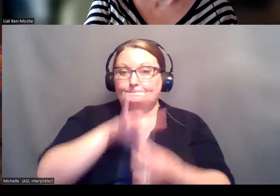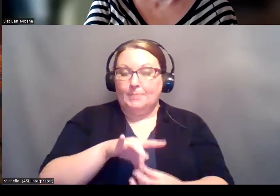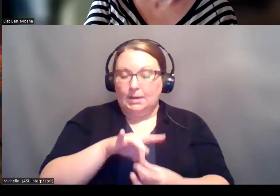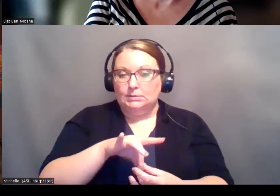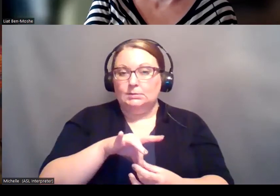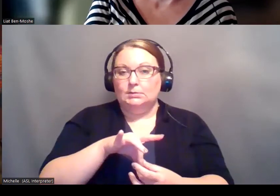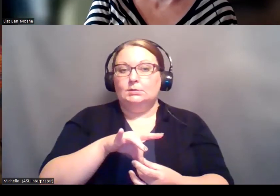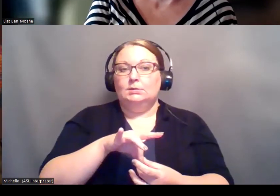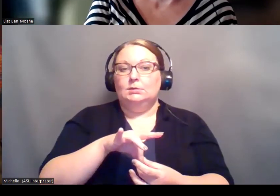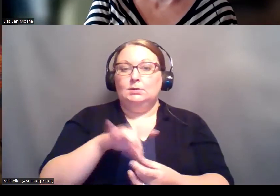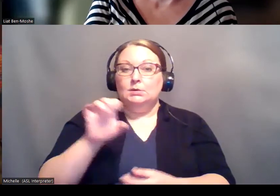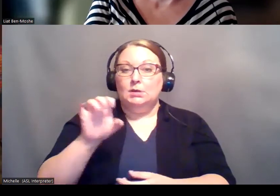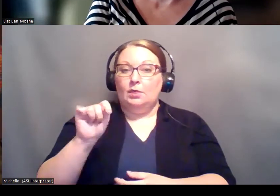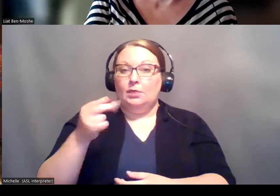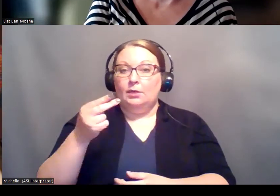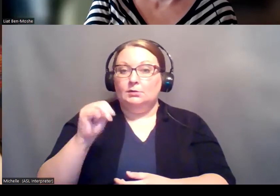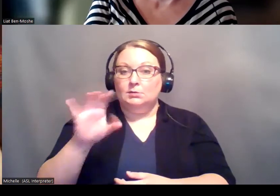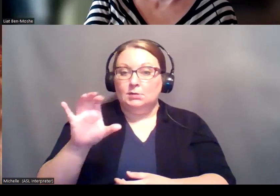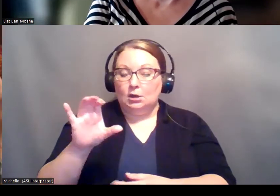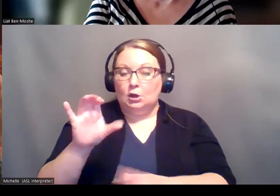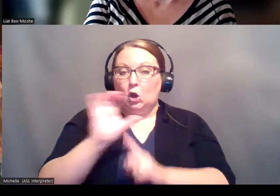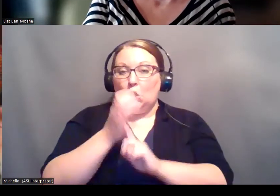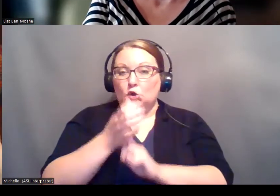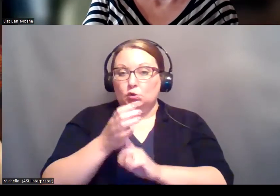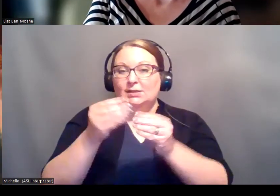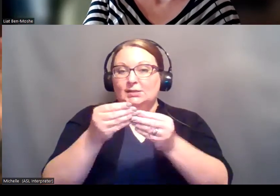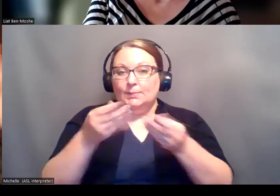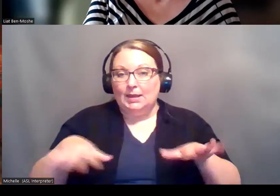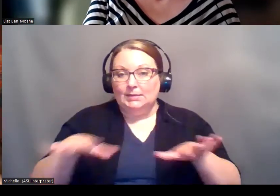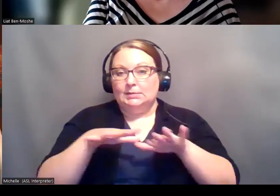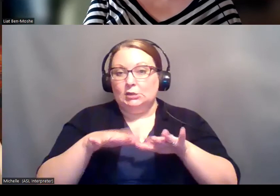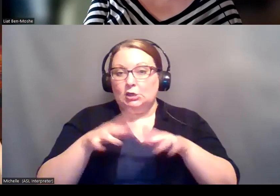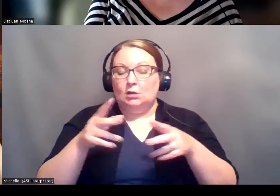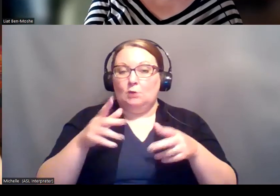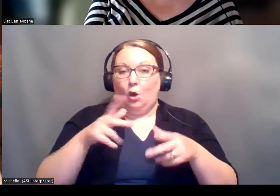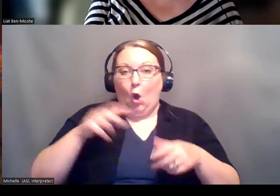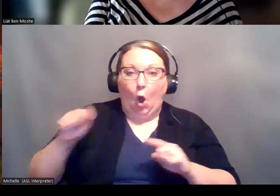and ethnic and cultural spaces and locations around campus.